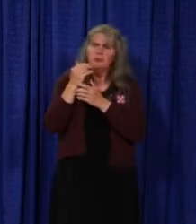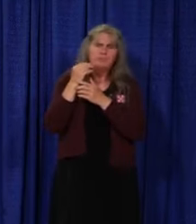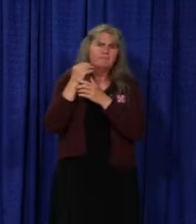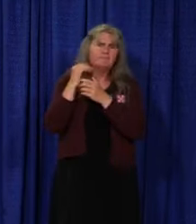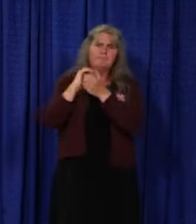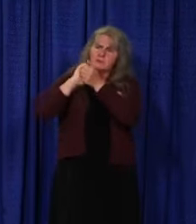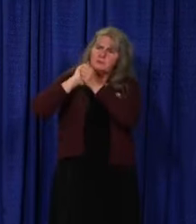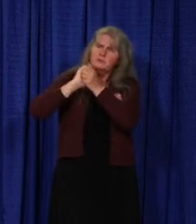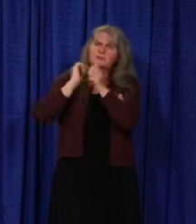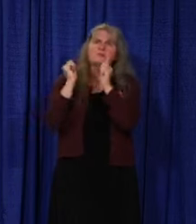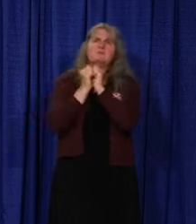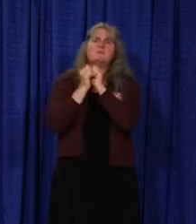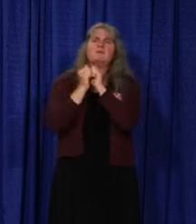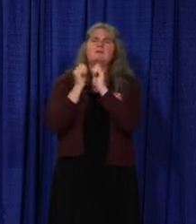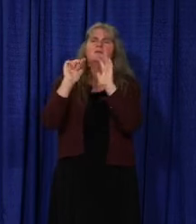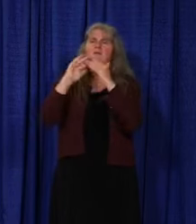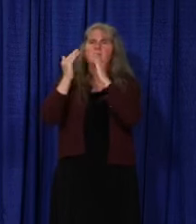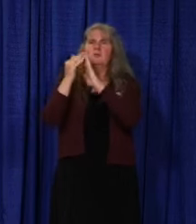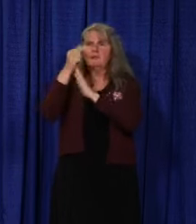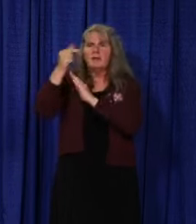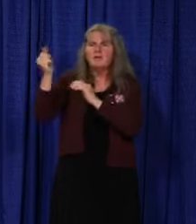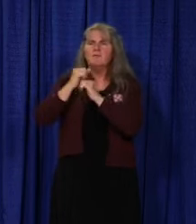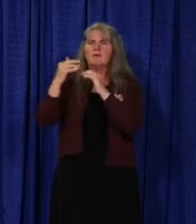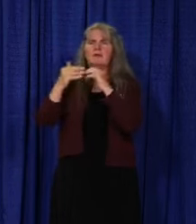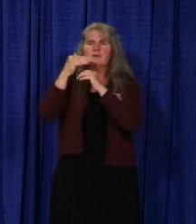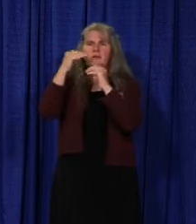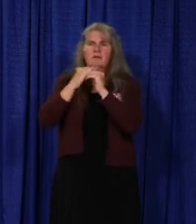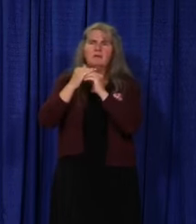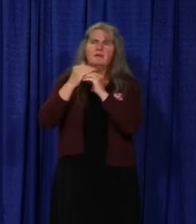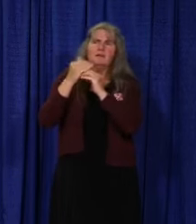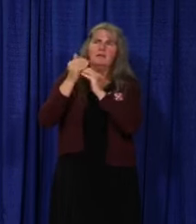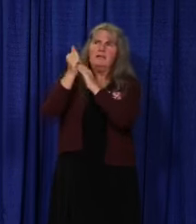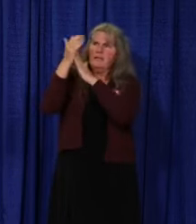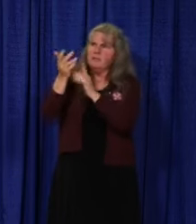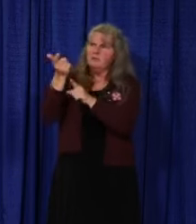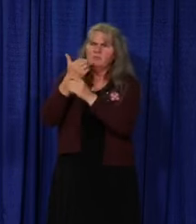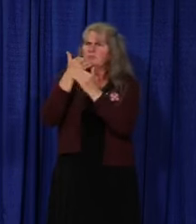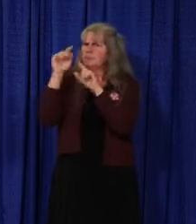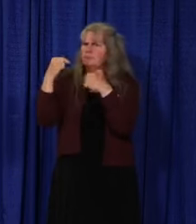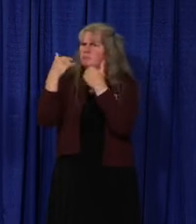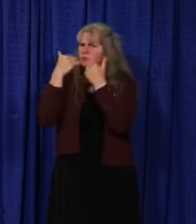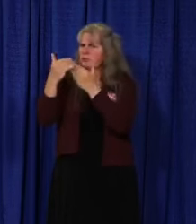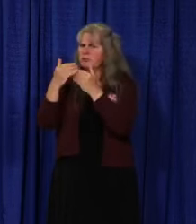a first nations governments and municipalities as well. Pat: Thank you. Follow-up?